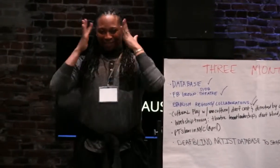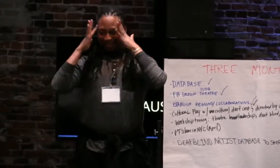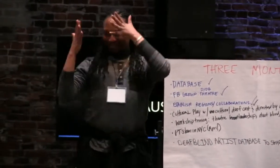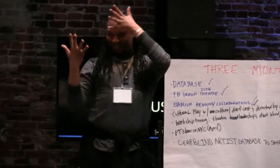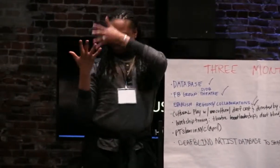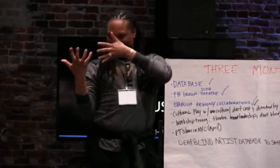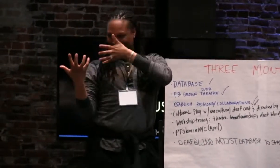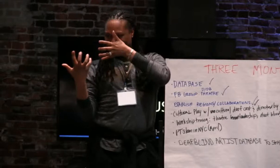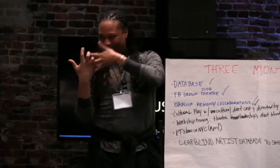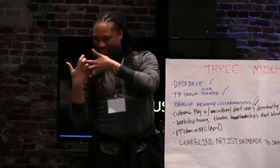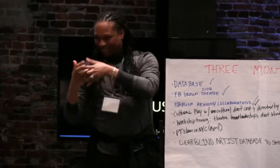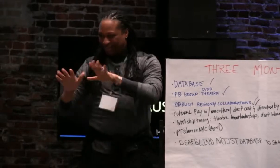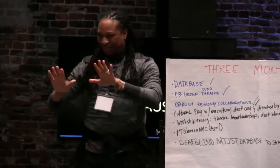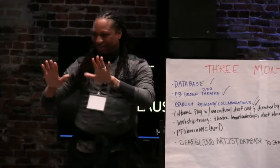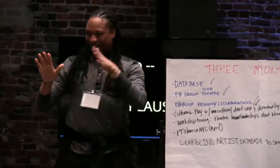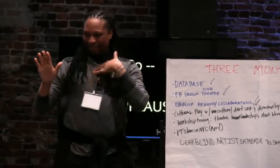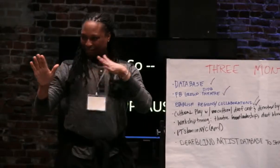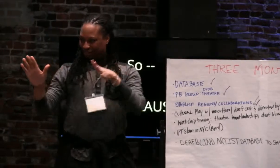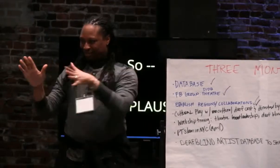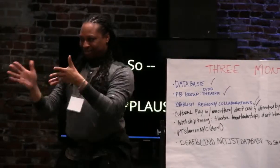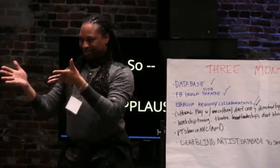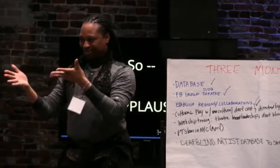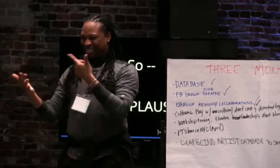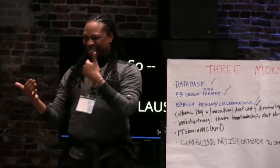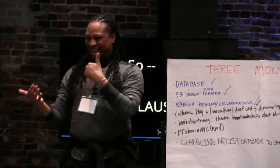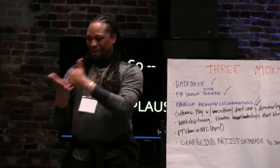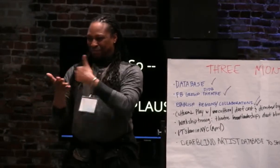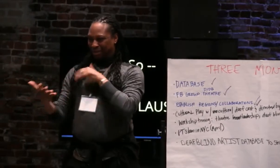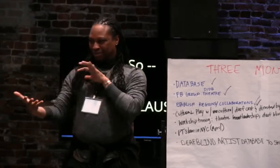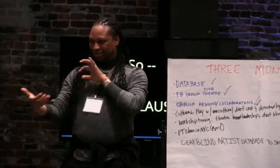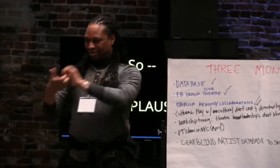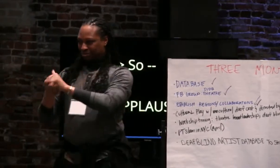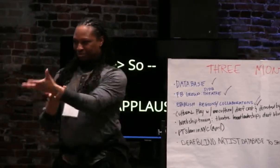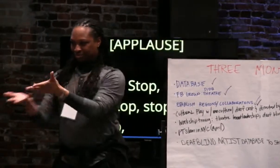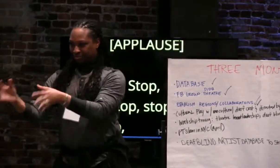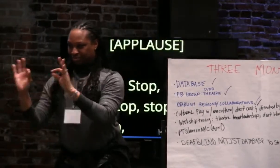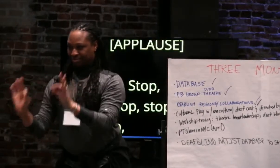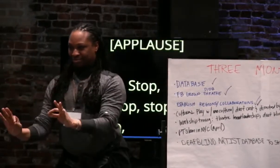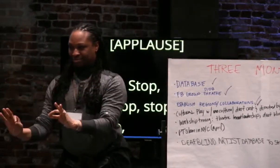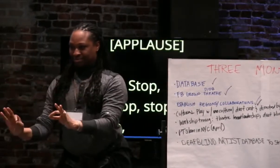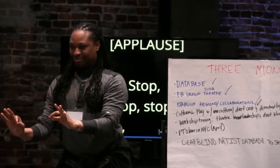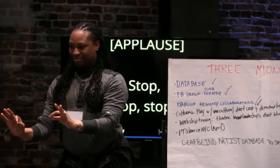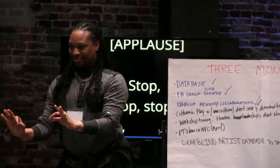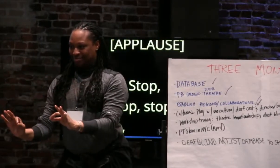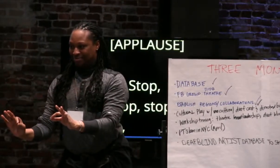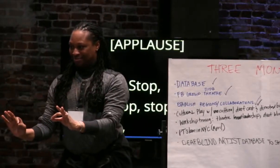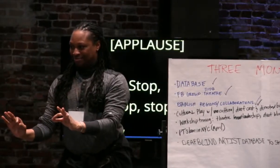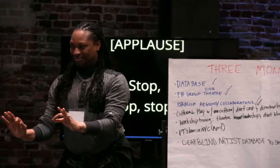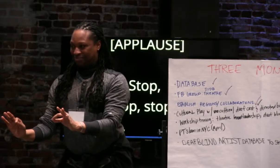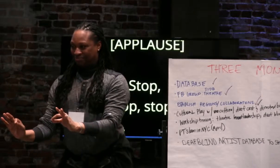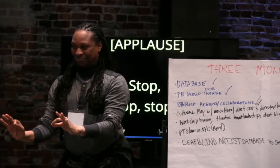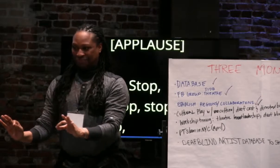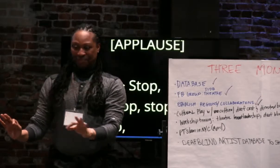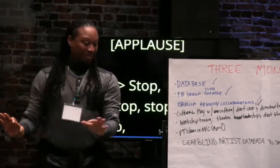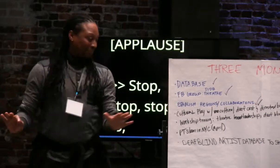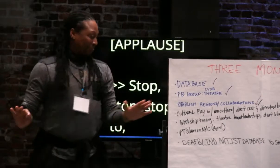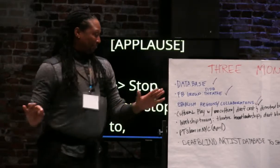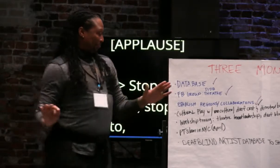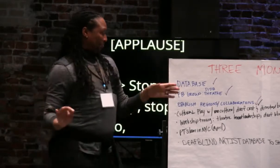My bad, my bad. I'll work with it. Just help me be one with everyone, okay.